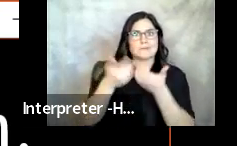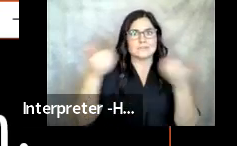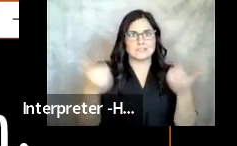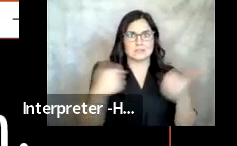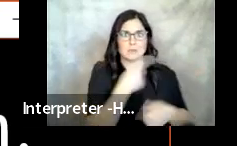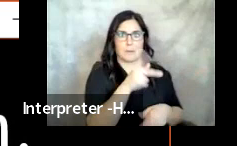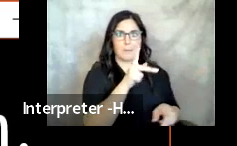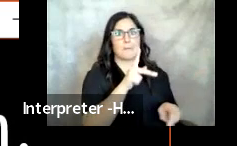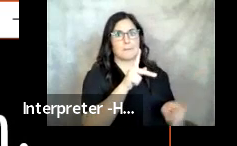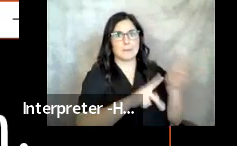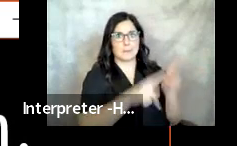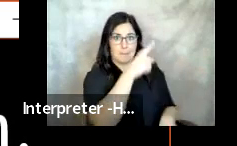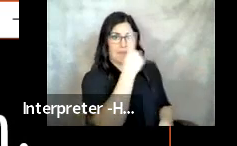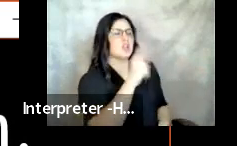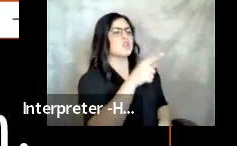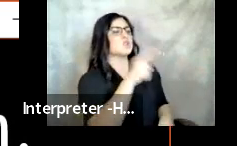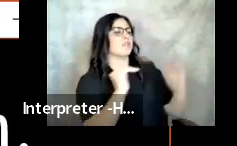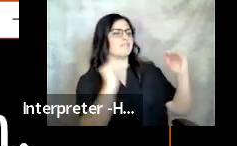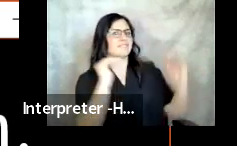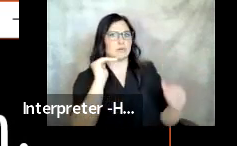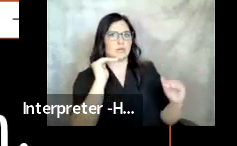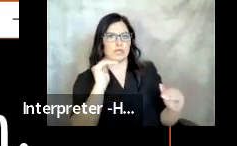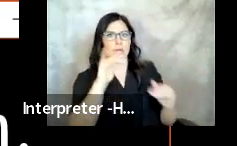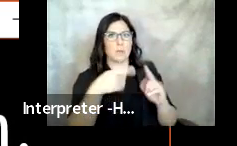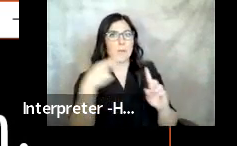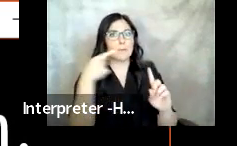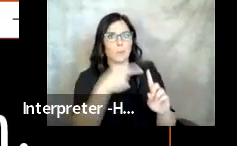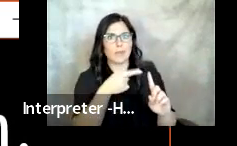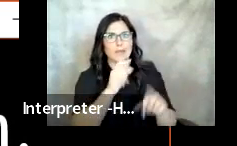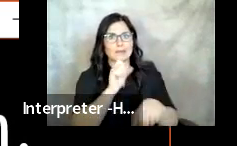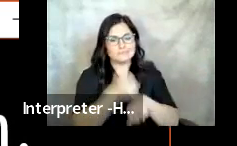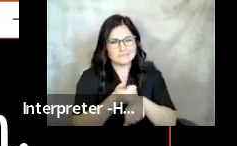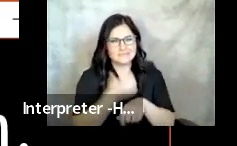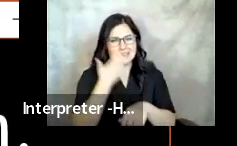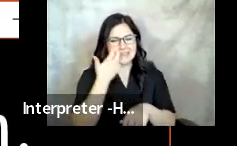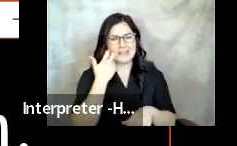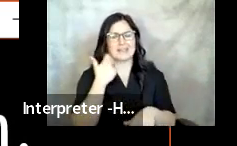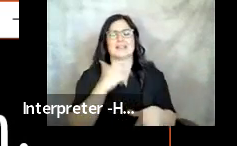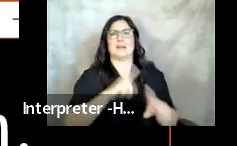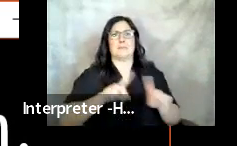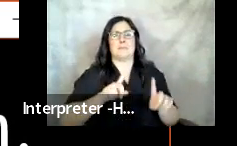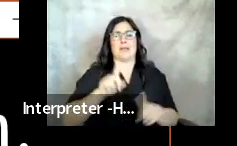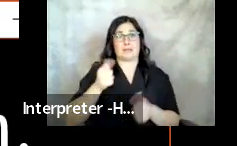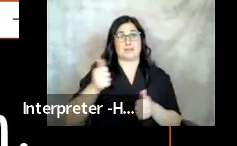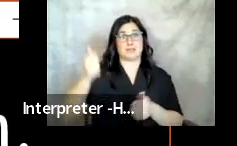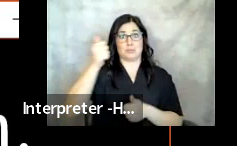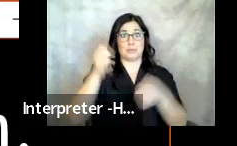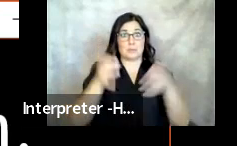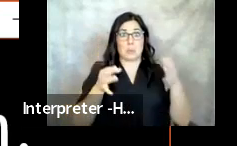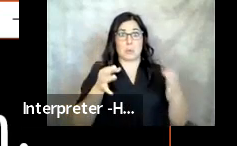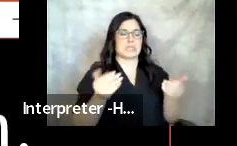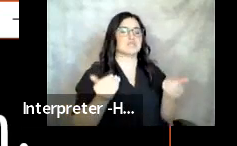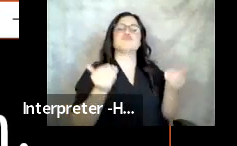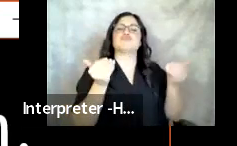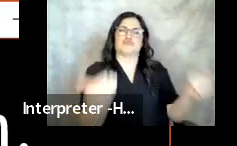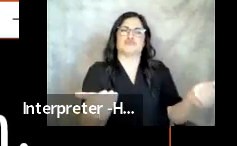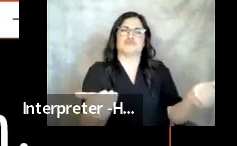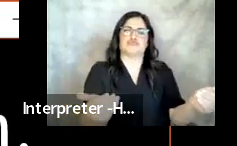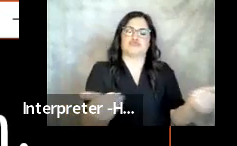They are inferior to white. People. That's the whole point. Yet the Supreme Court says it's OK. And so now. The 14th.